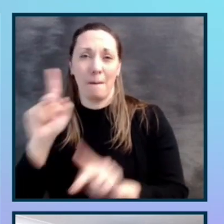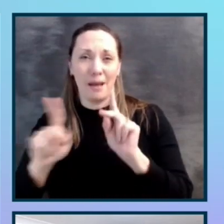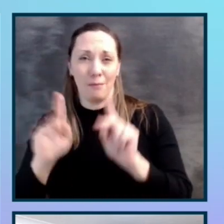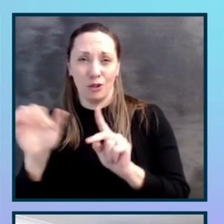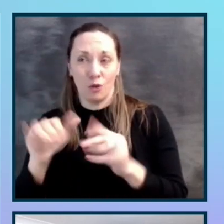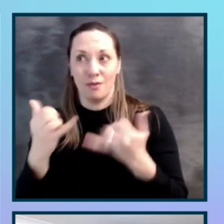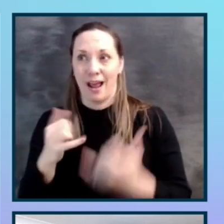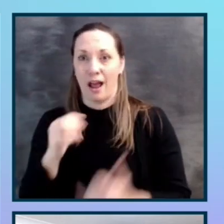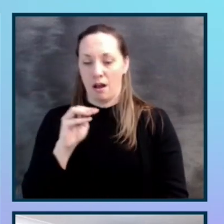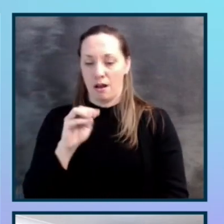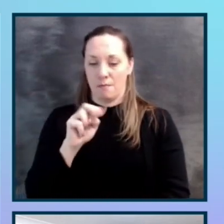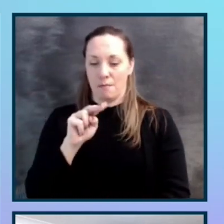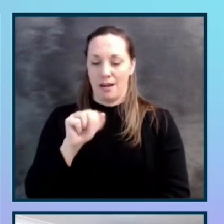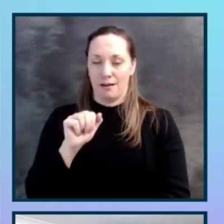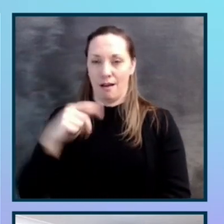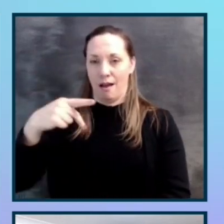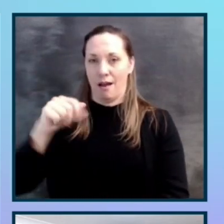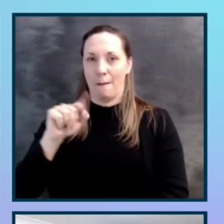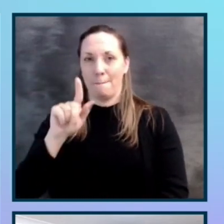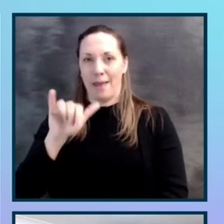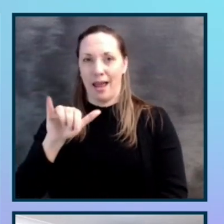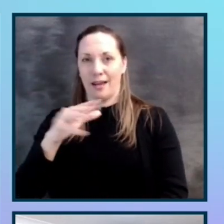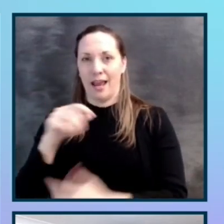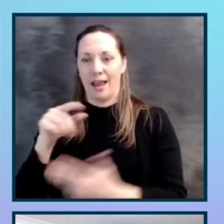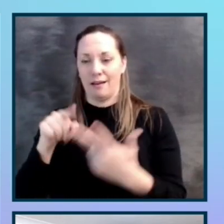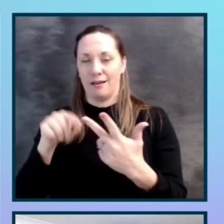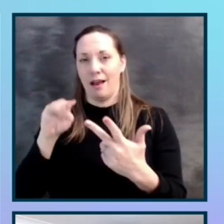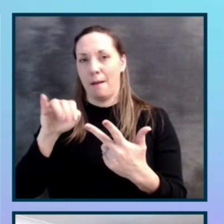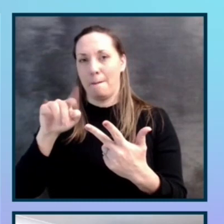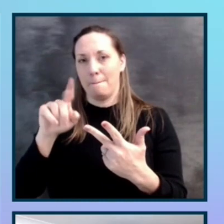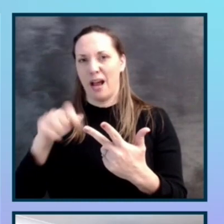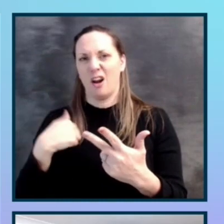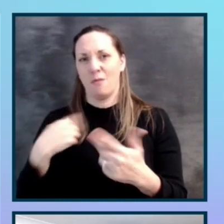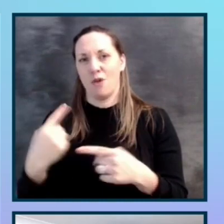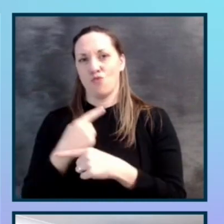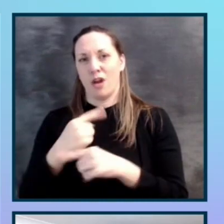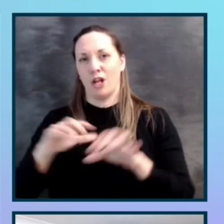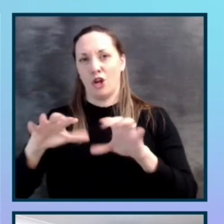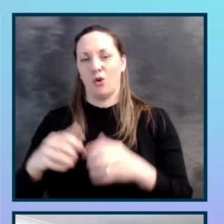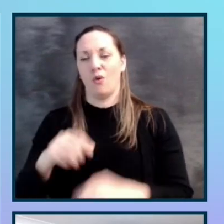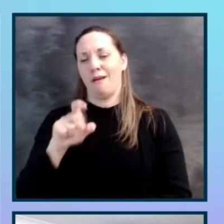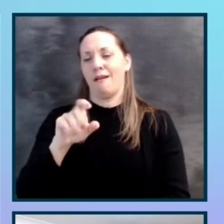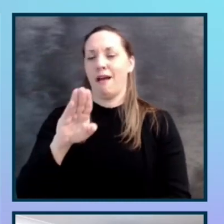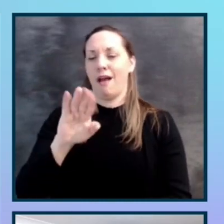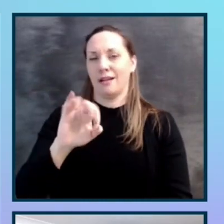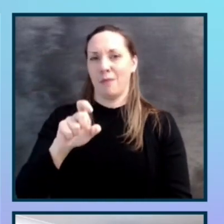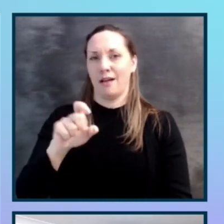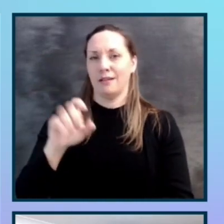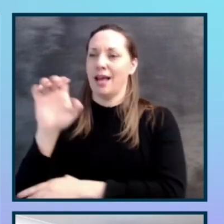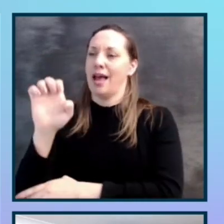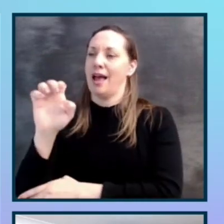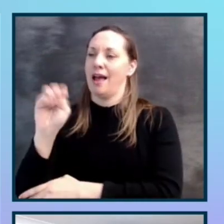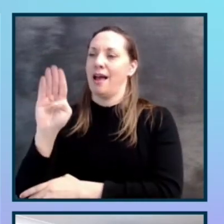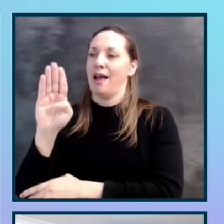are pretty much my regular crew on the Xbox ambassador streams 'cause I'm an Xbox ambassador. I'm an Xbox MVP,